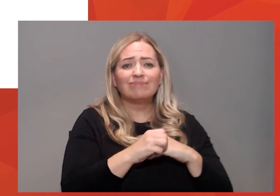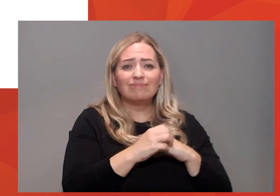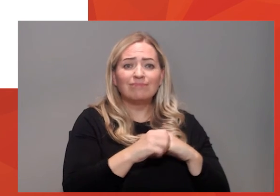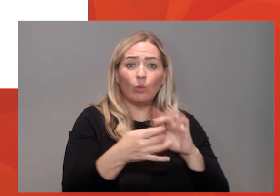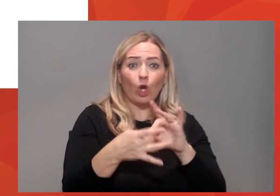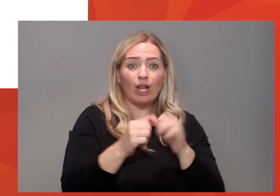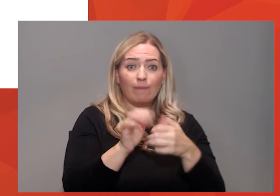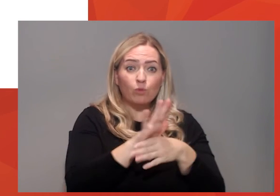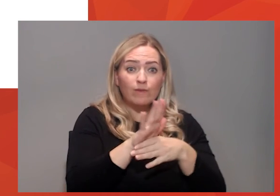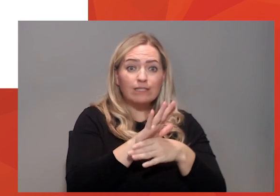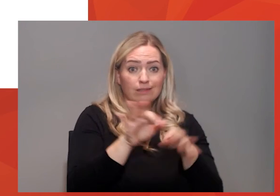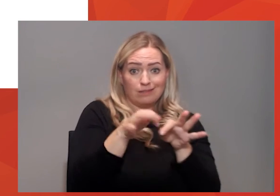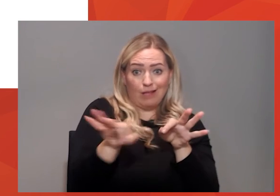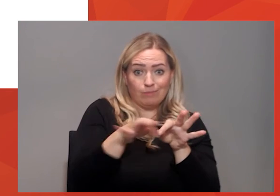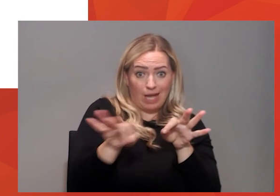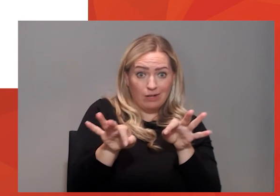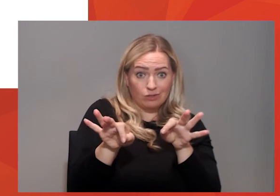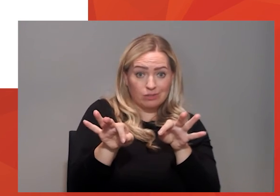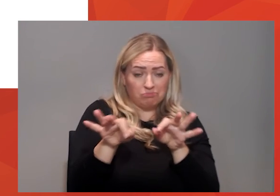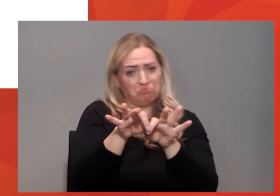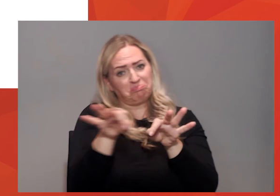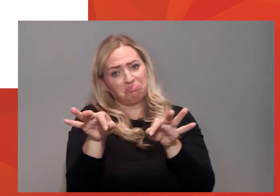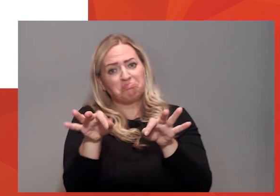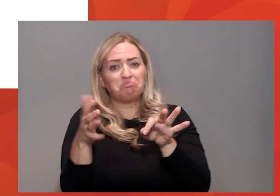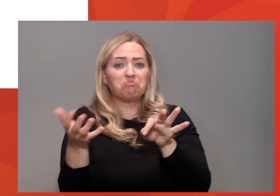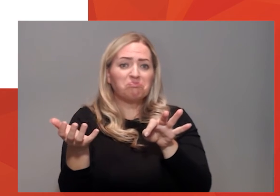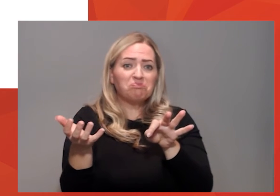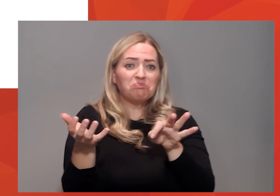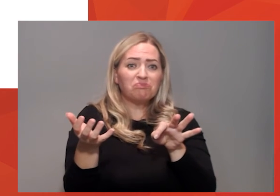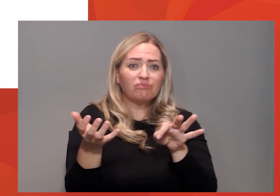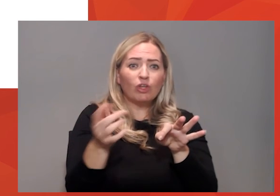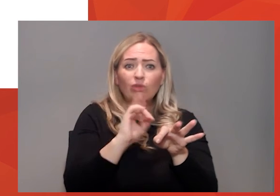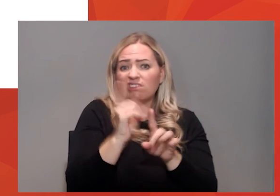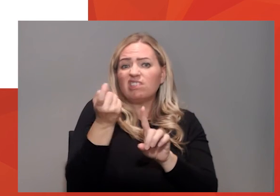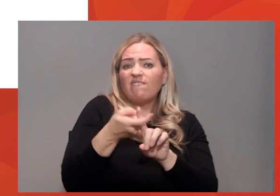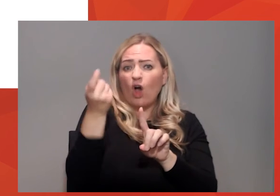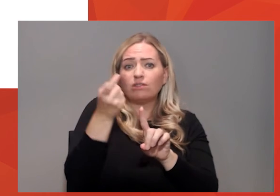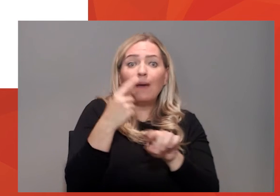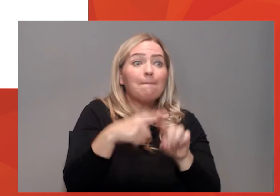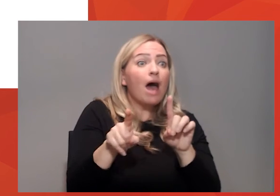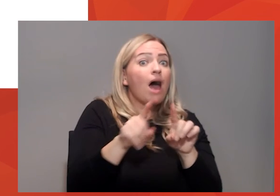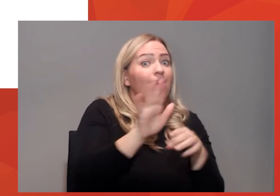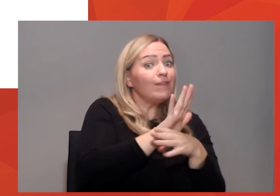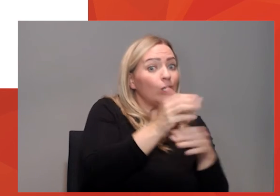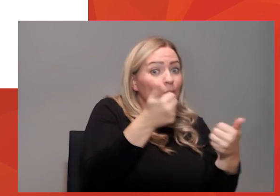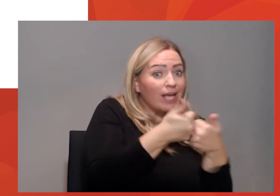Regarding the movies, the subtitles itself, it's a super default one, but in video games,